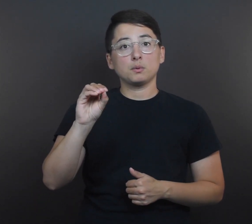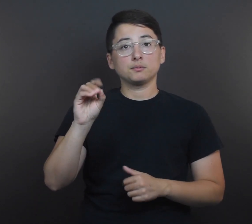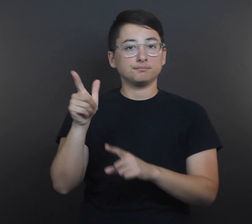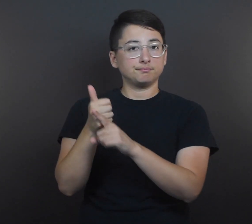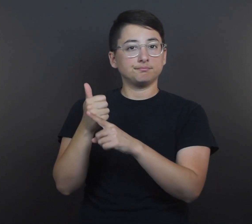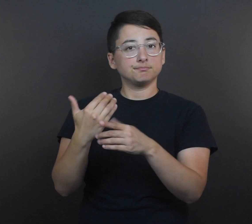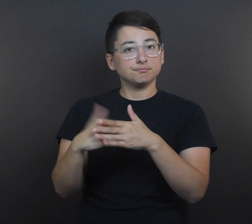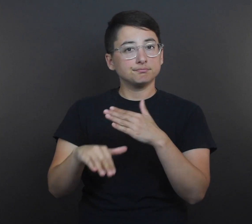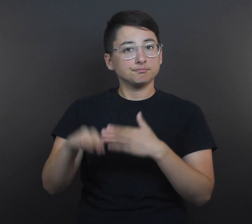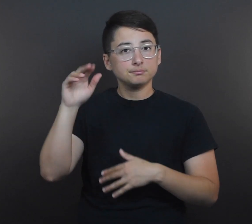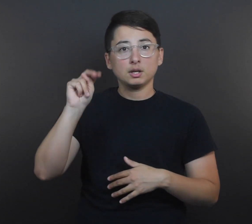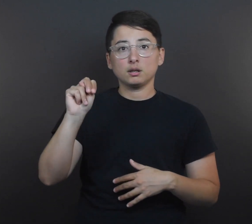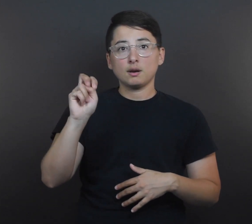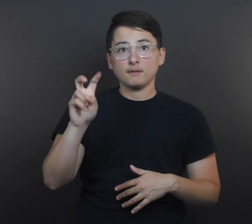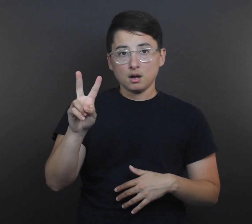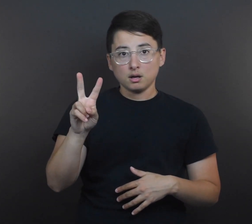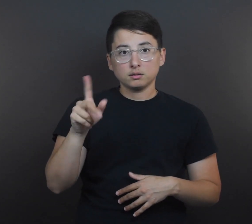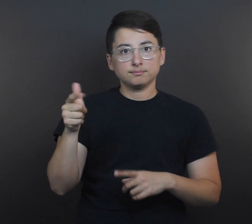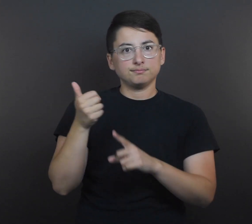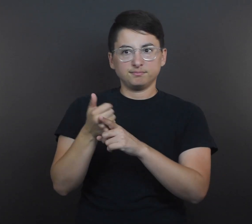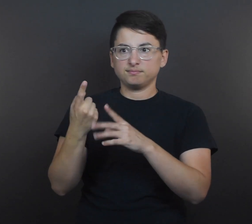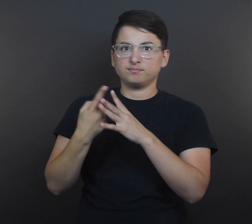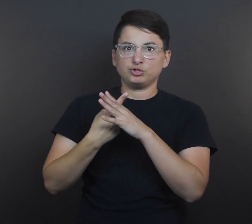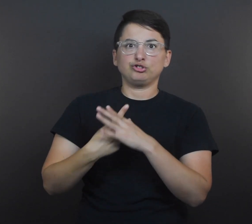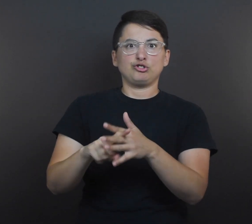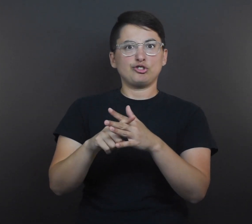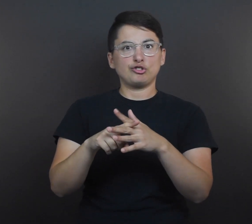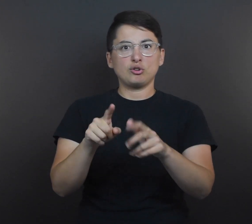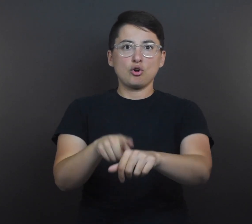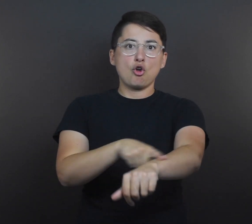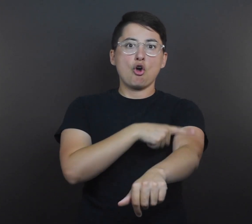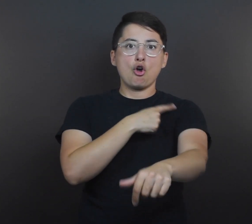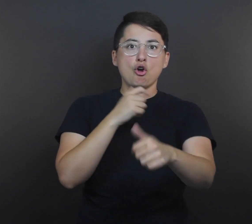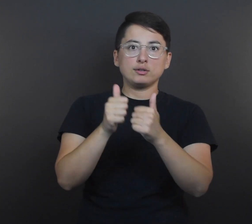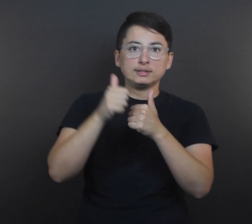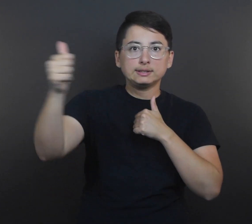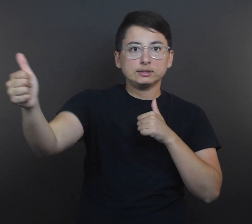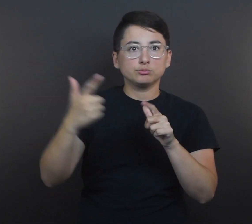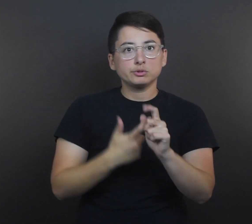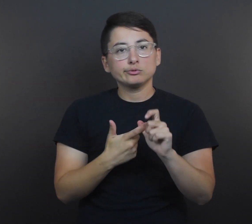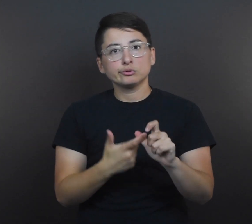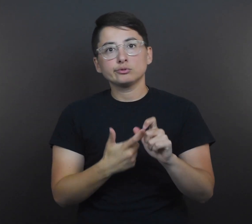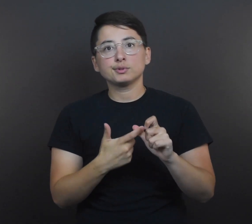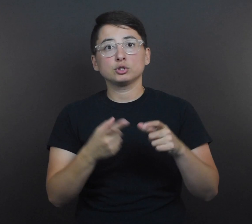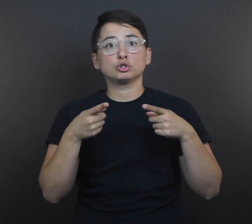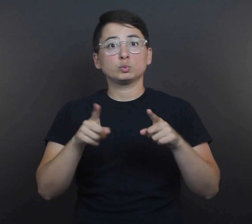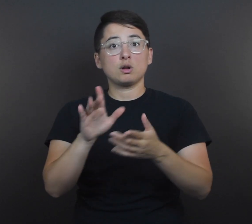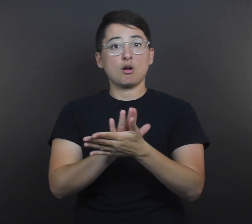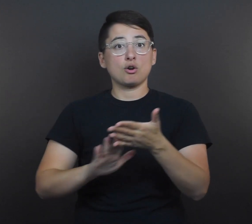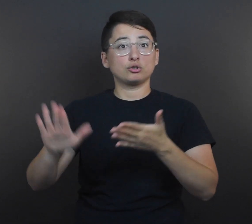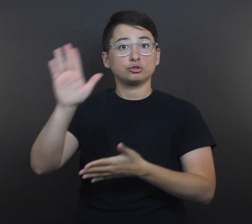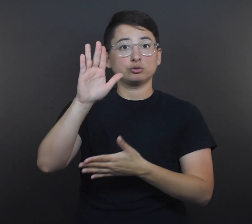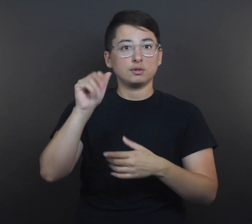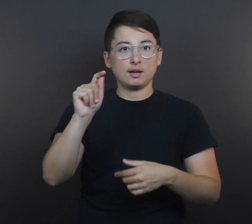Memo started long-distance running while attending college at the University of Nevada, Reno.